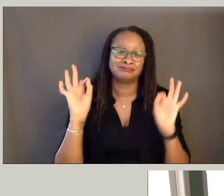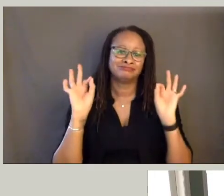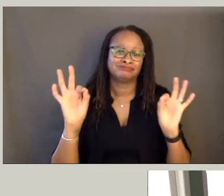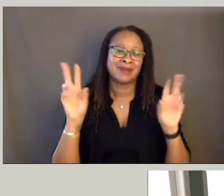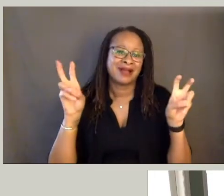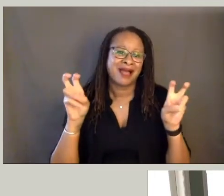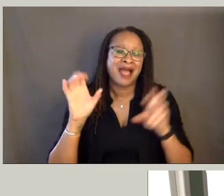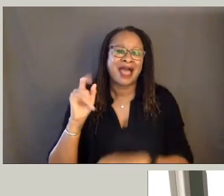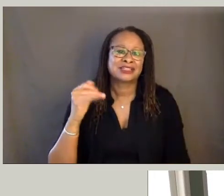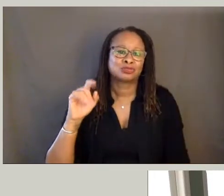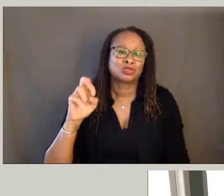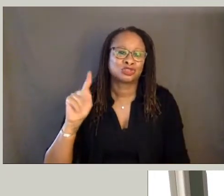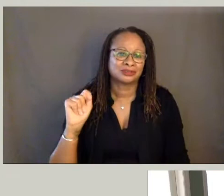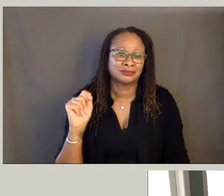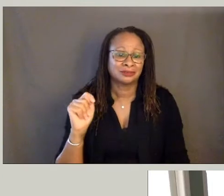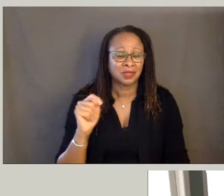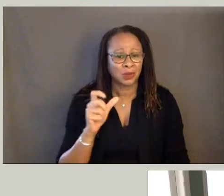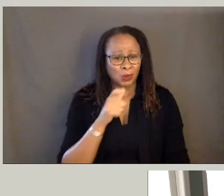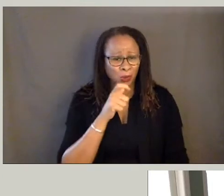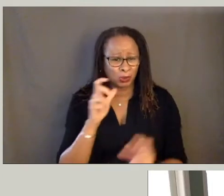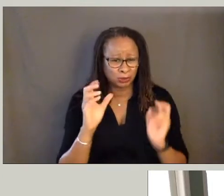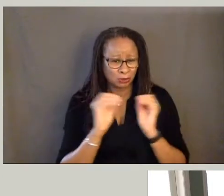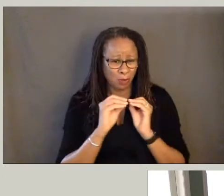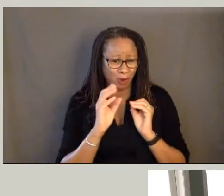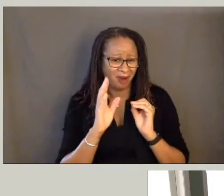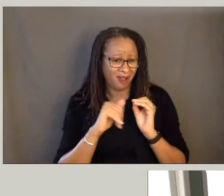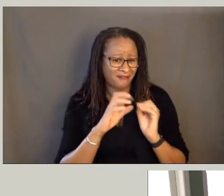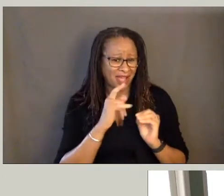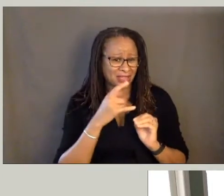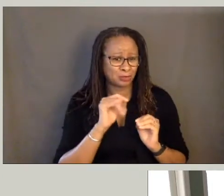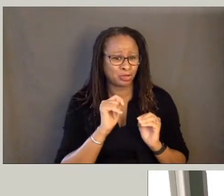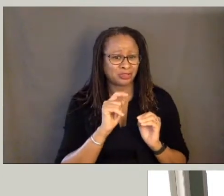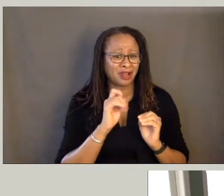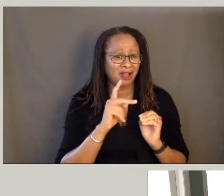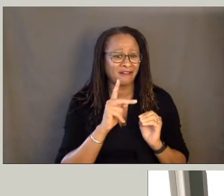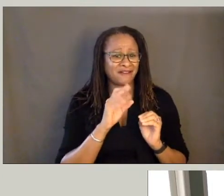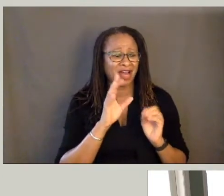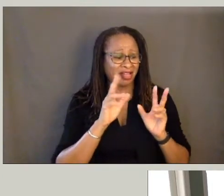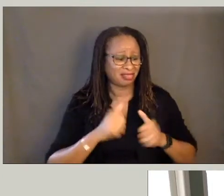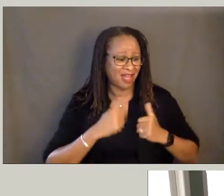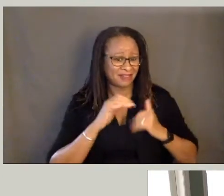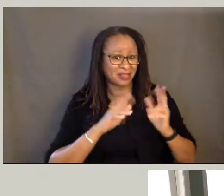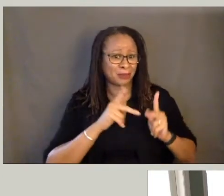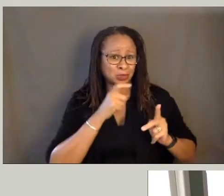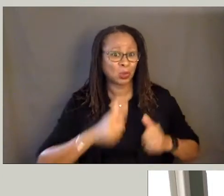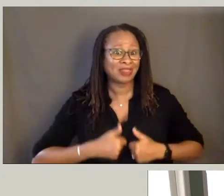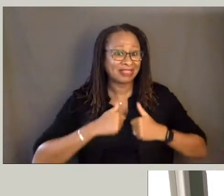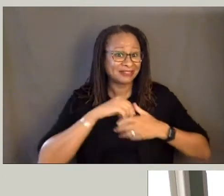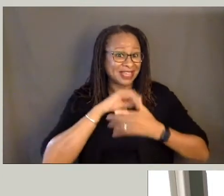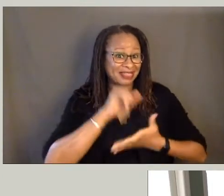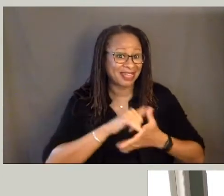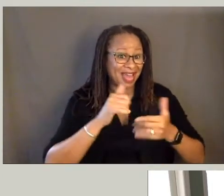Who is more of an expert of a life than the one who's living it? So, trans people and all marginalized people